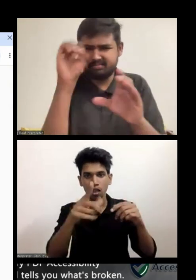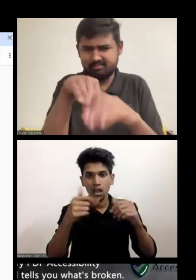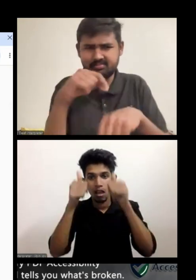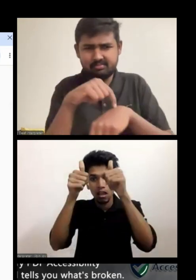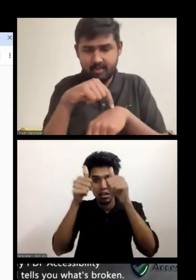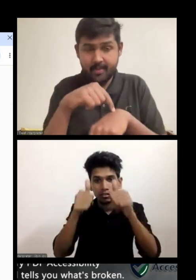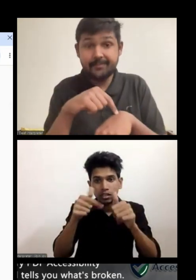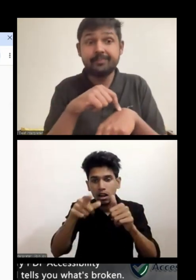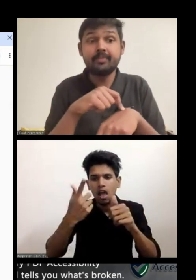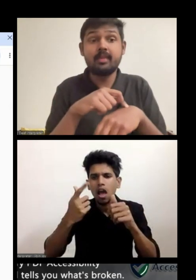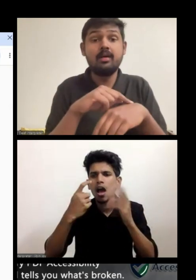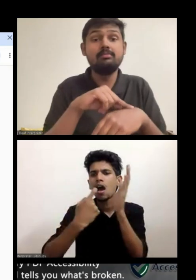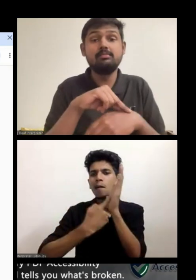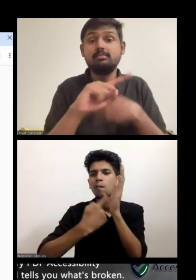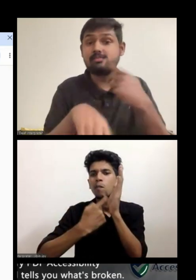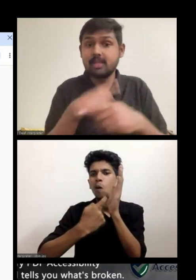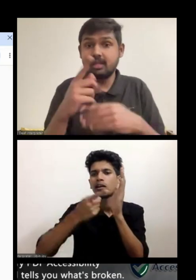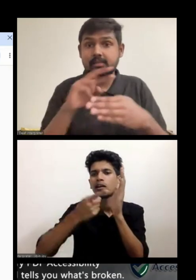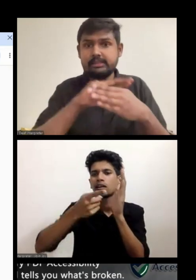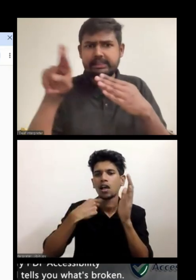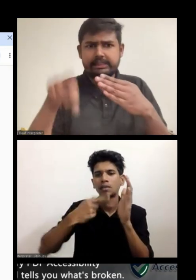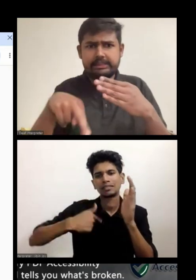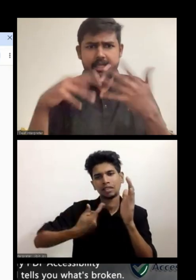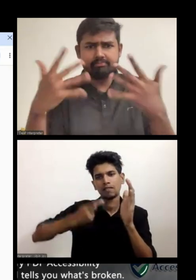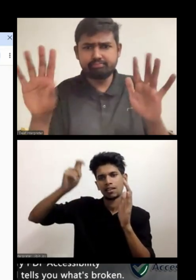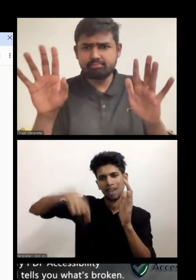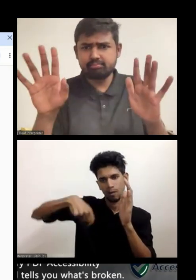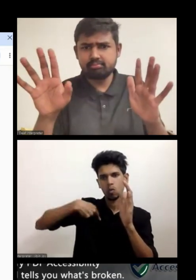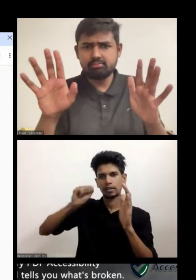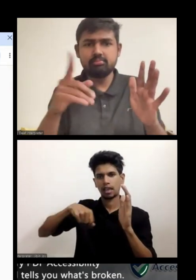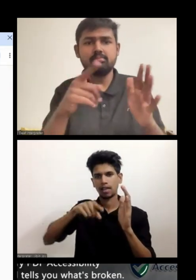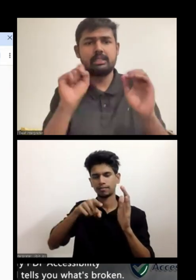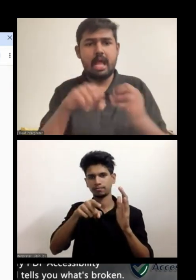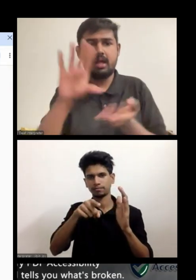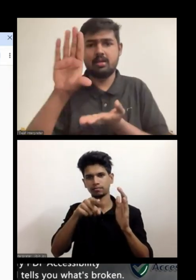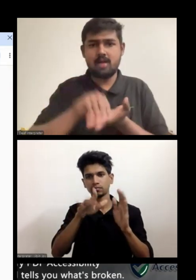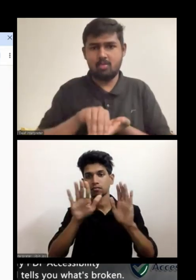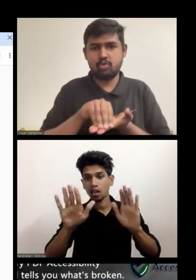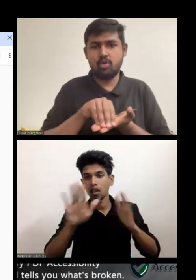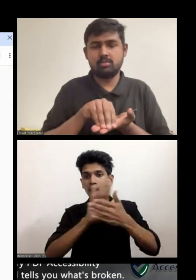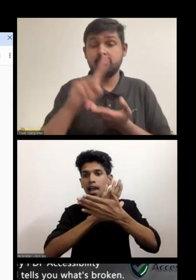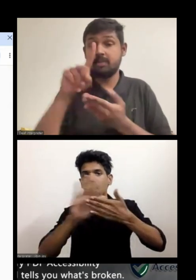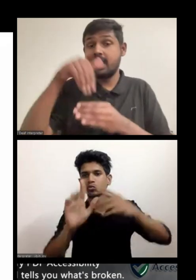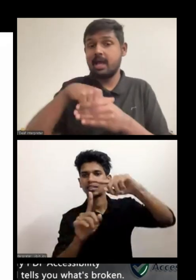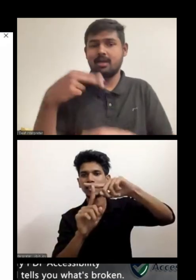It comes with an HTML format and already remediated PDF.